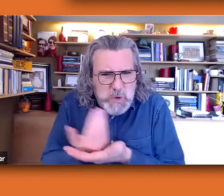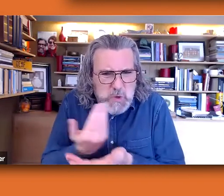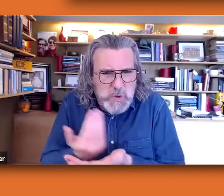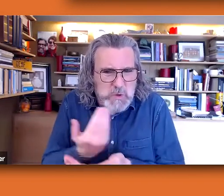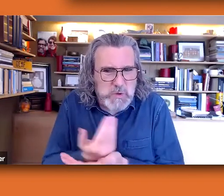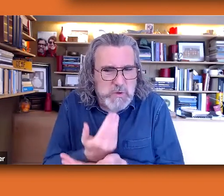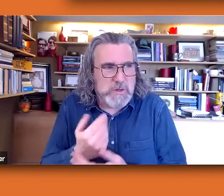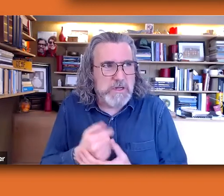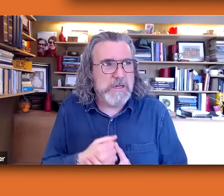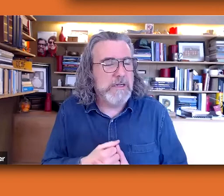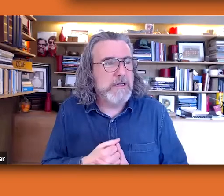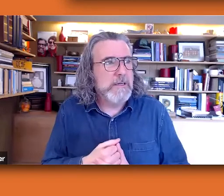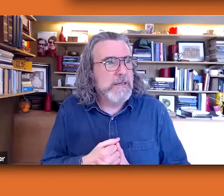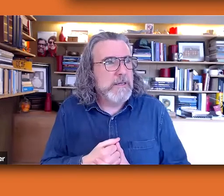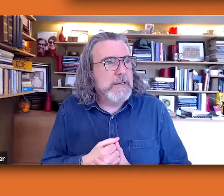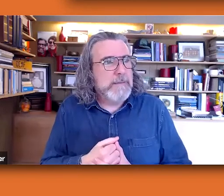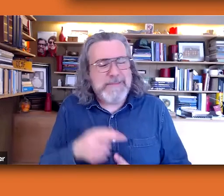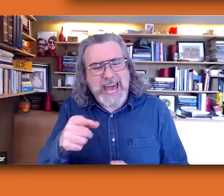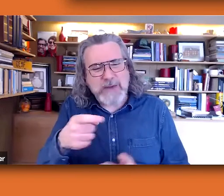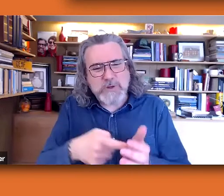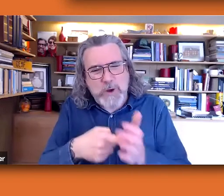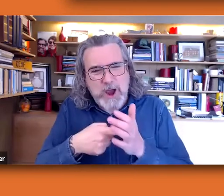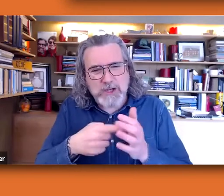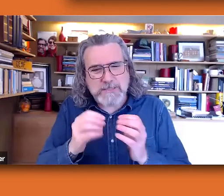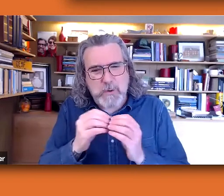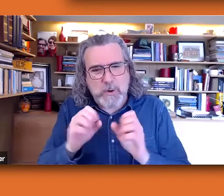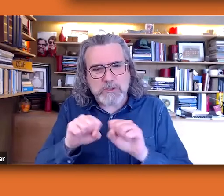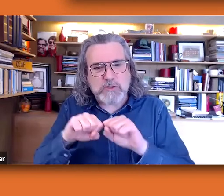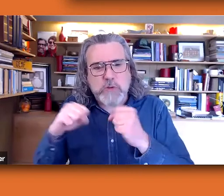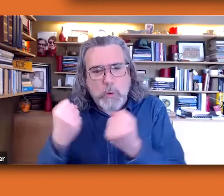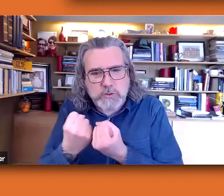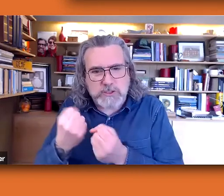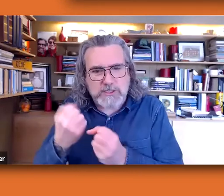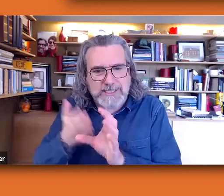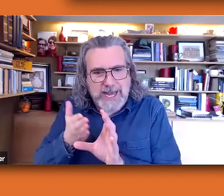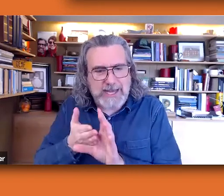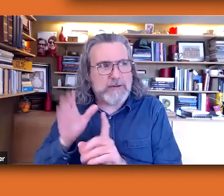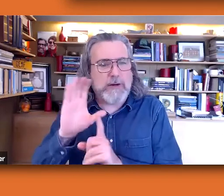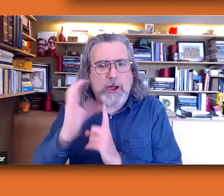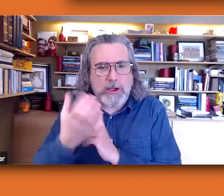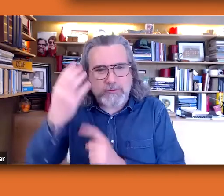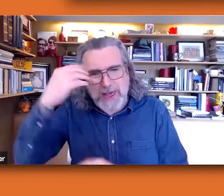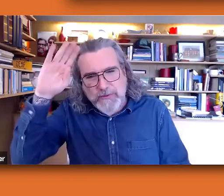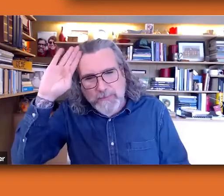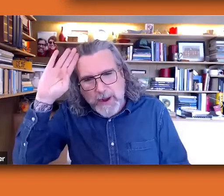And last year at Gallaudet was the first time that that topic was presented.